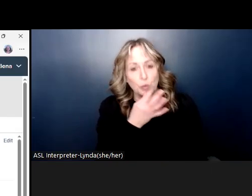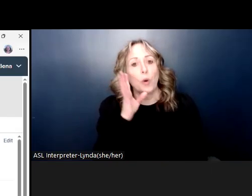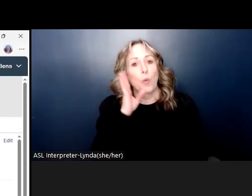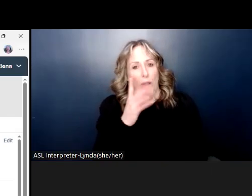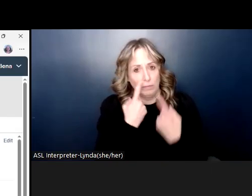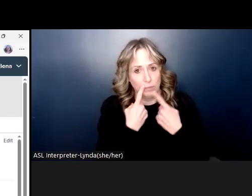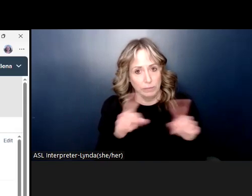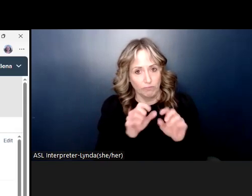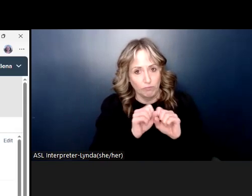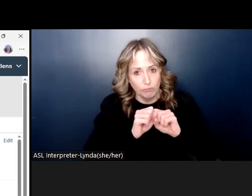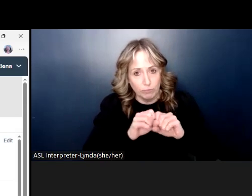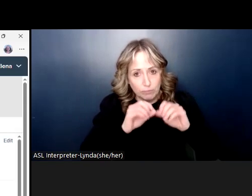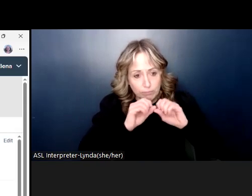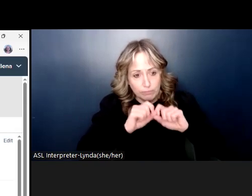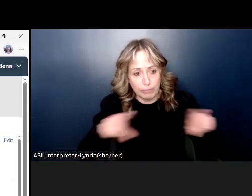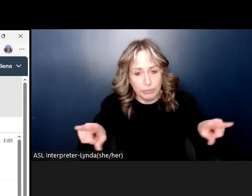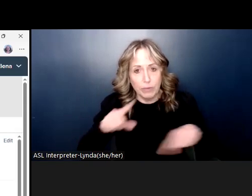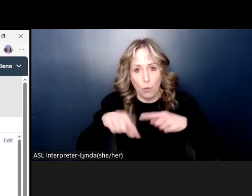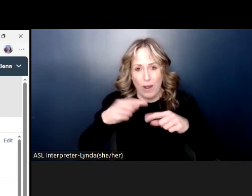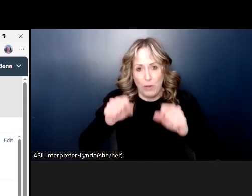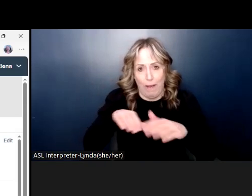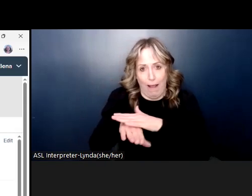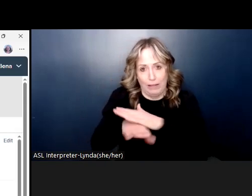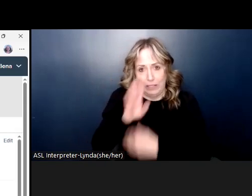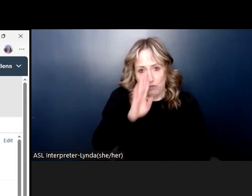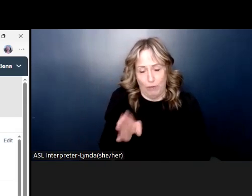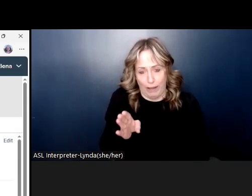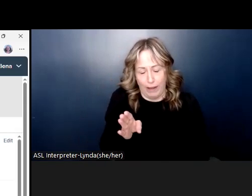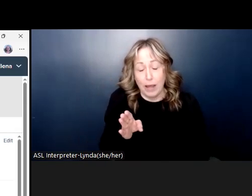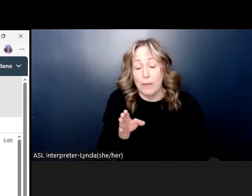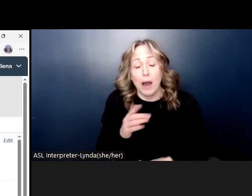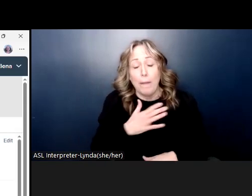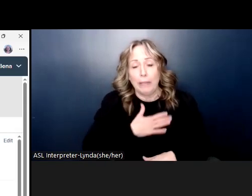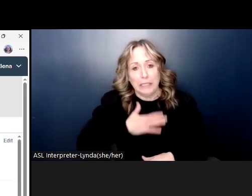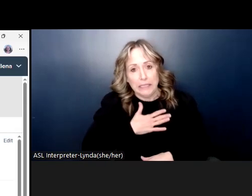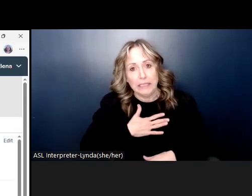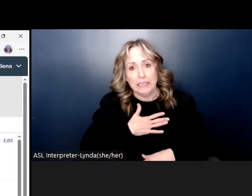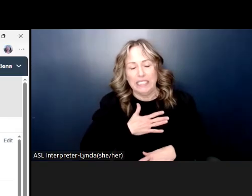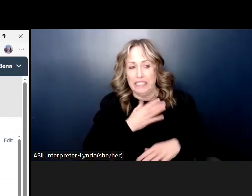when you'll be able to access them directly. But again, please let people know that these things may be changing.